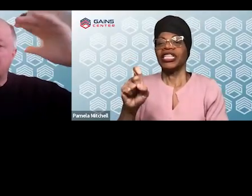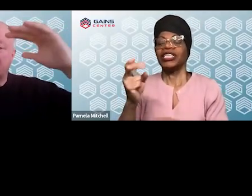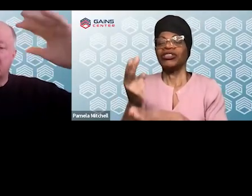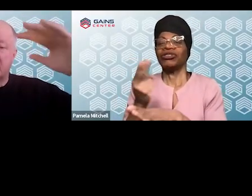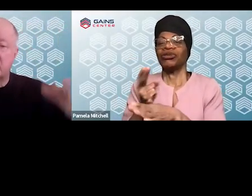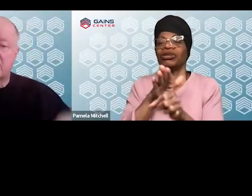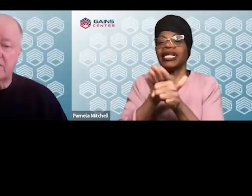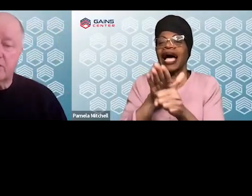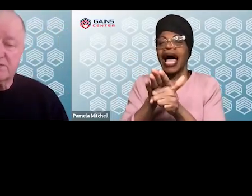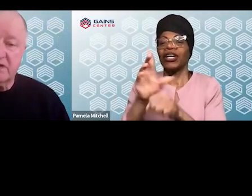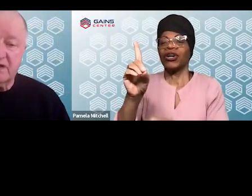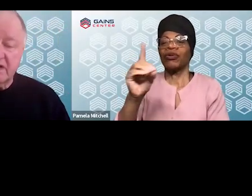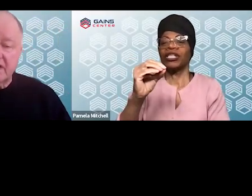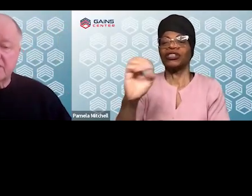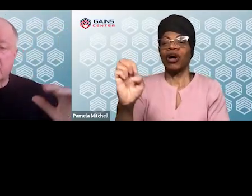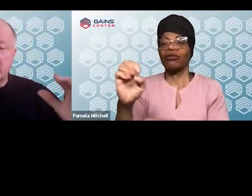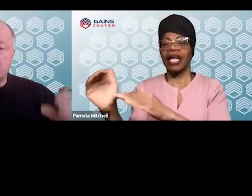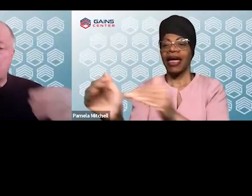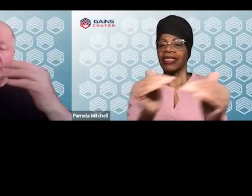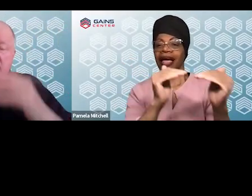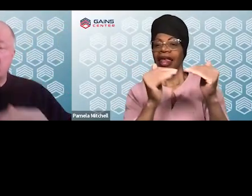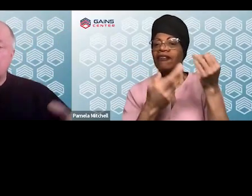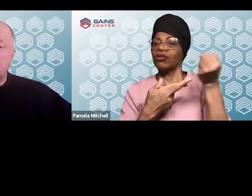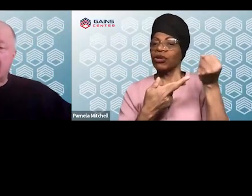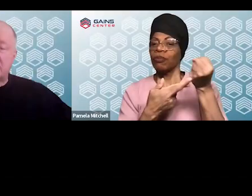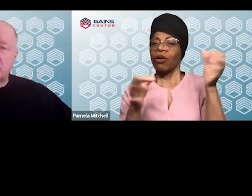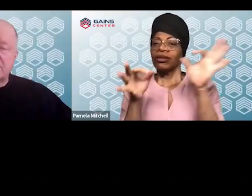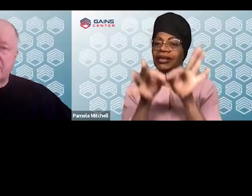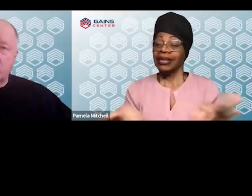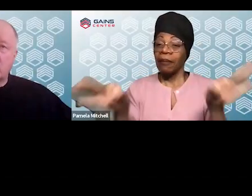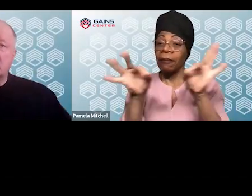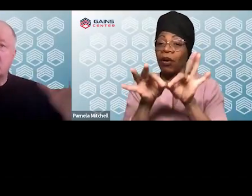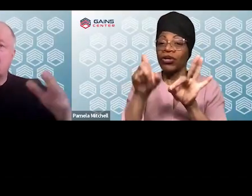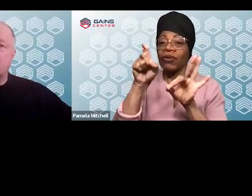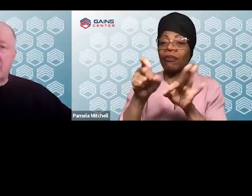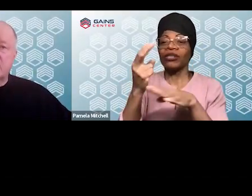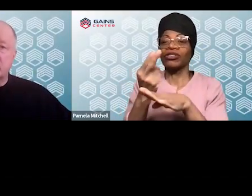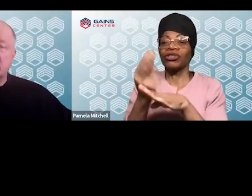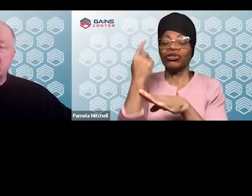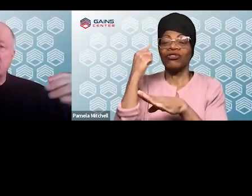And the the level of reinforcement is very important. You have to use it for a duration.